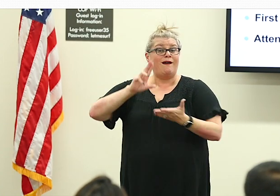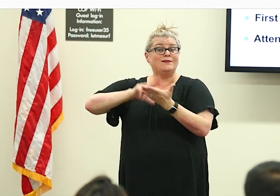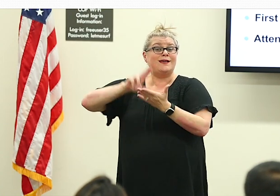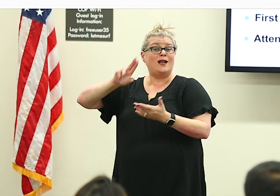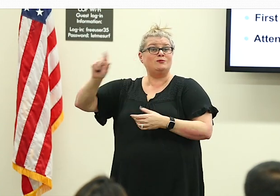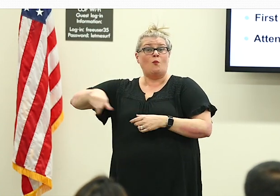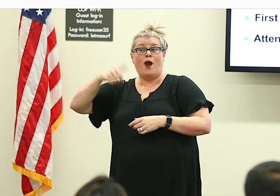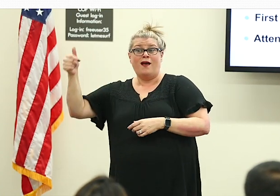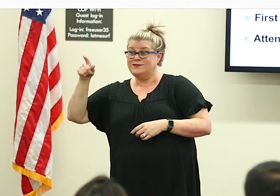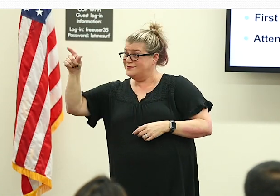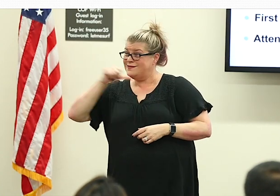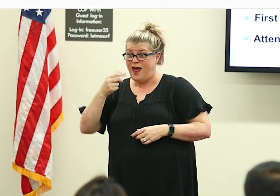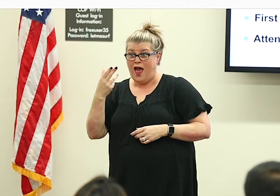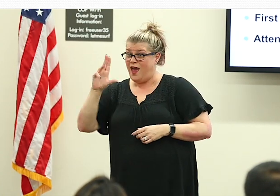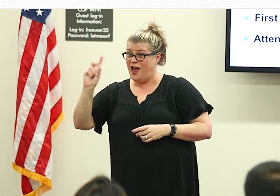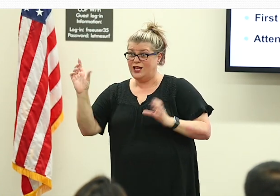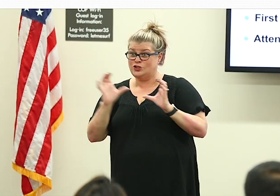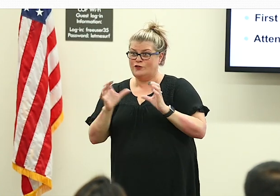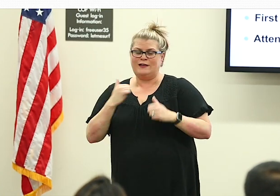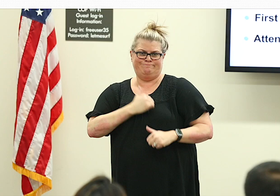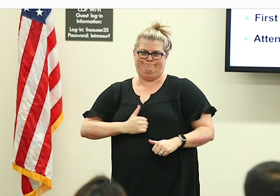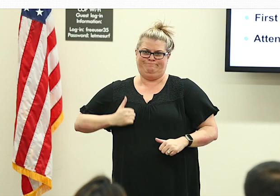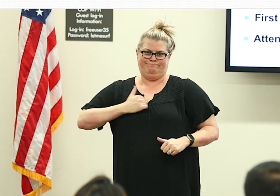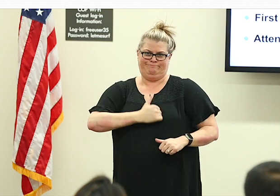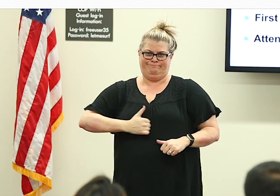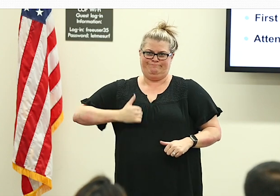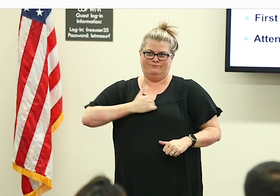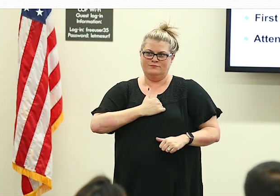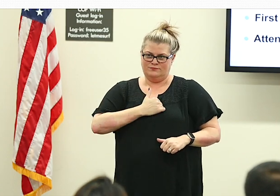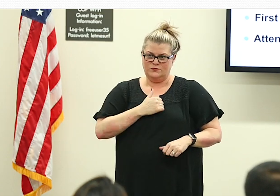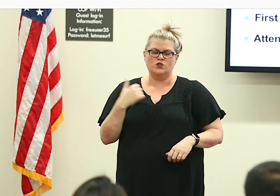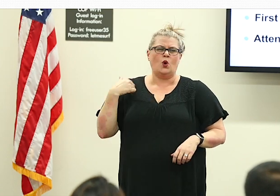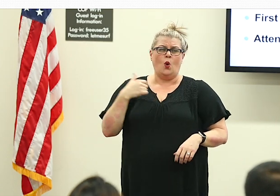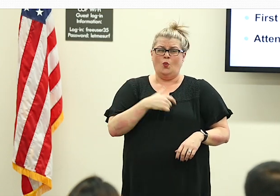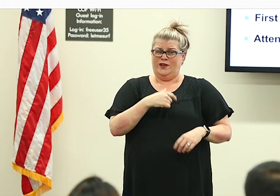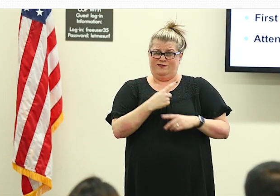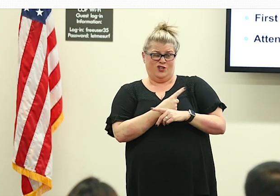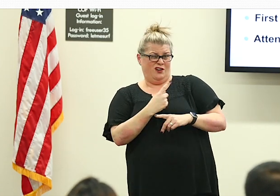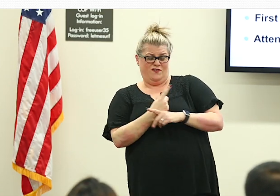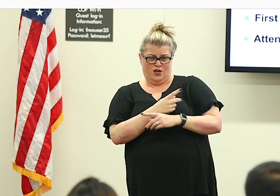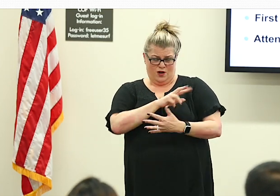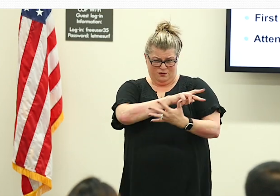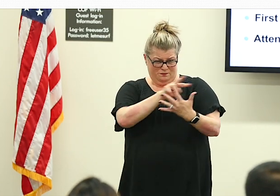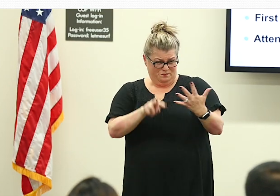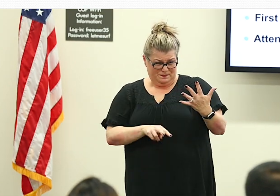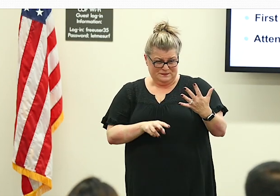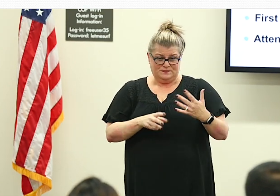And if you need, we've tried to include whether they're offered in English, Spanish, or other languages,